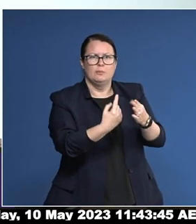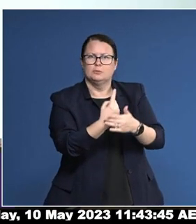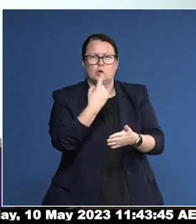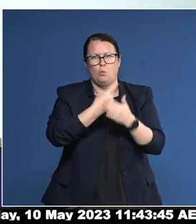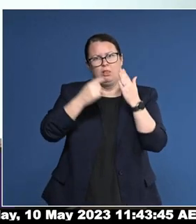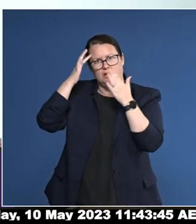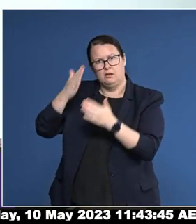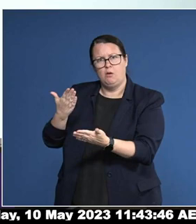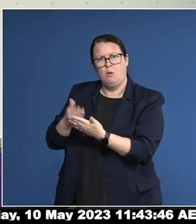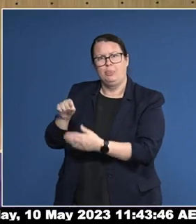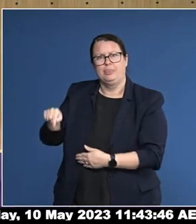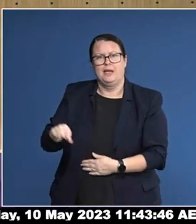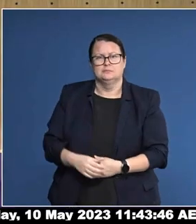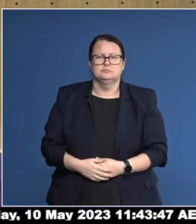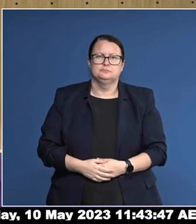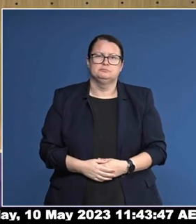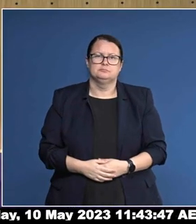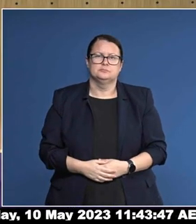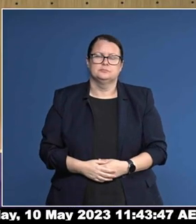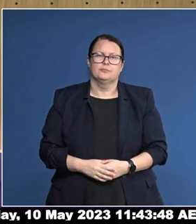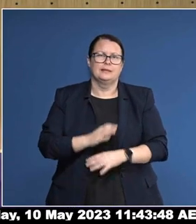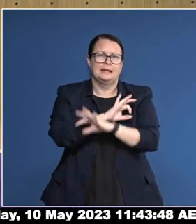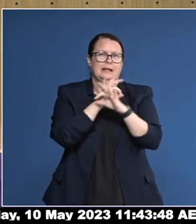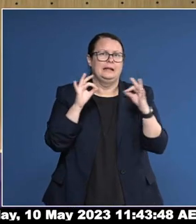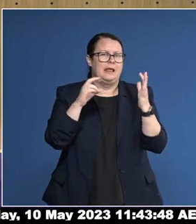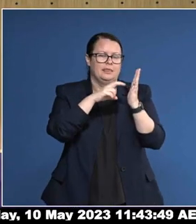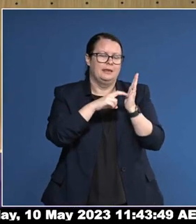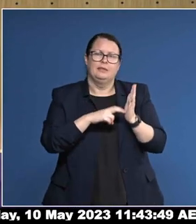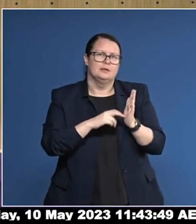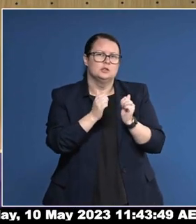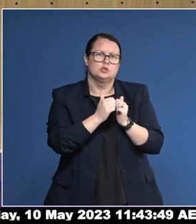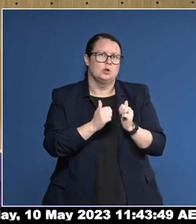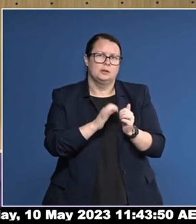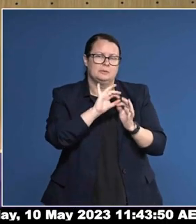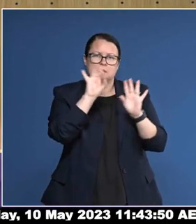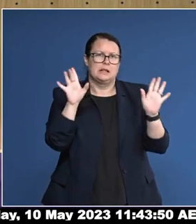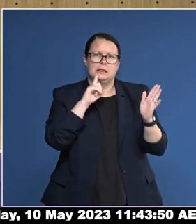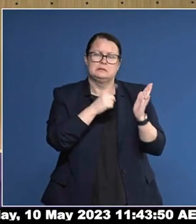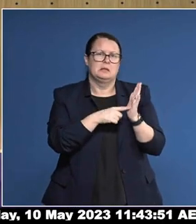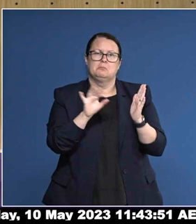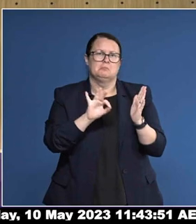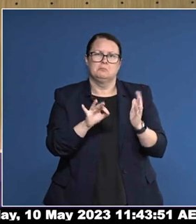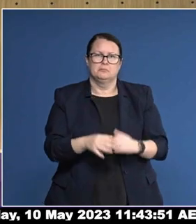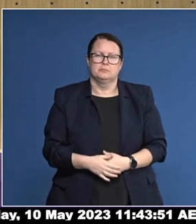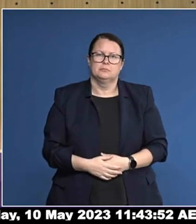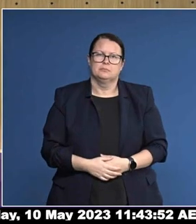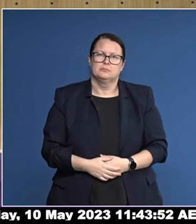Not that was recorded in the documents that I was able to see. COMMISSIONER McEWIN: We've heard a lot in this Royal Commission about the polished